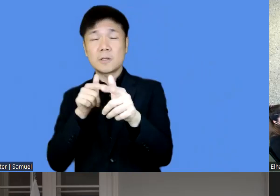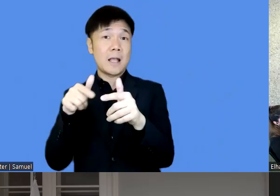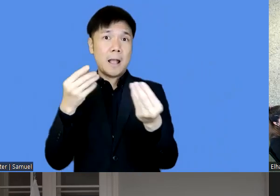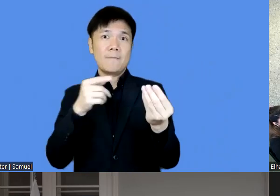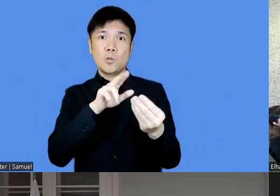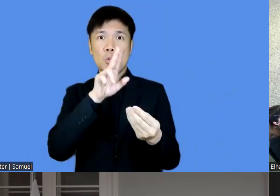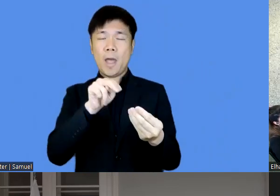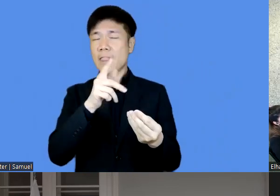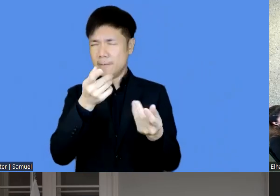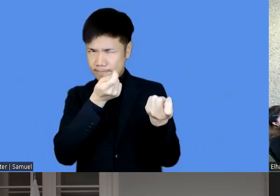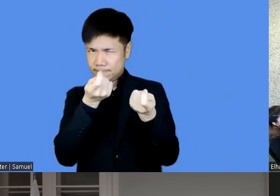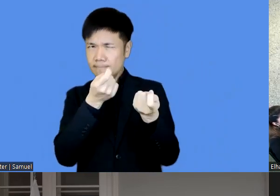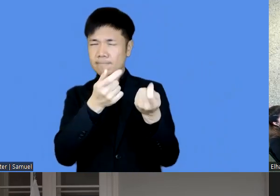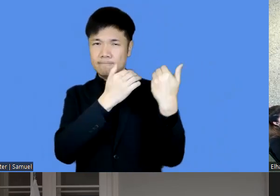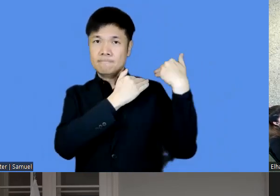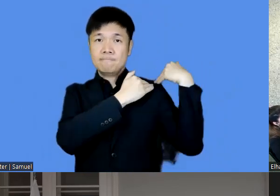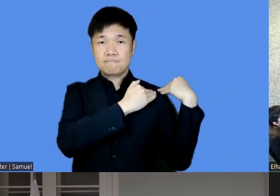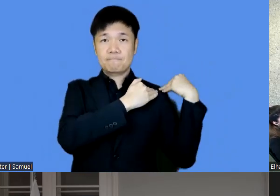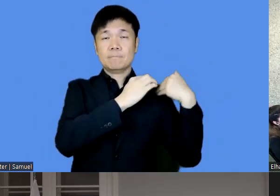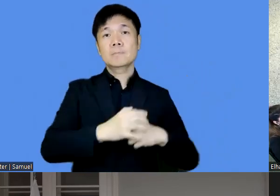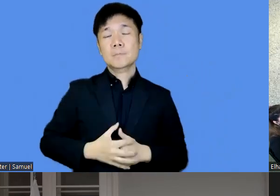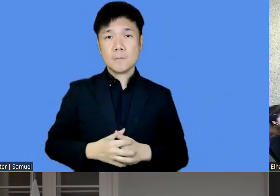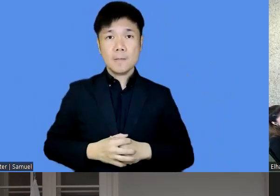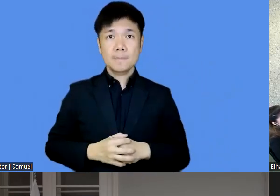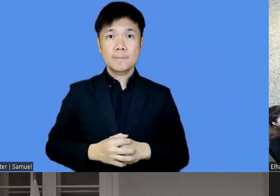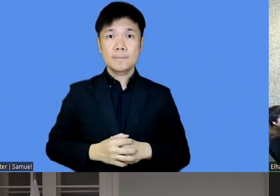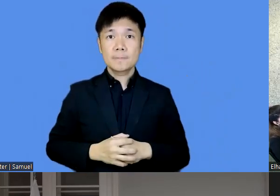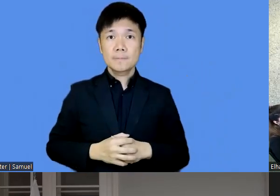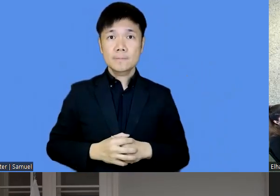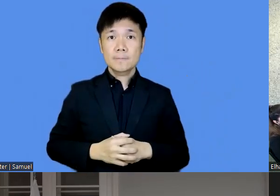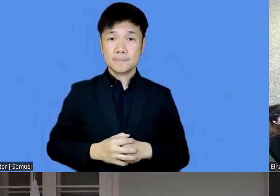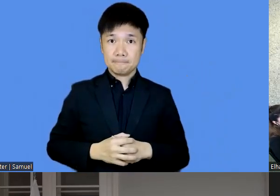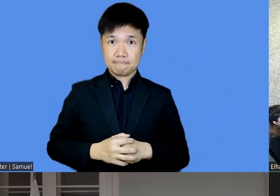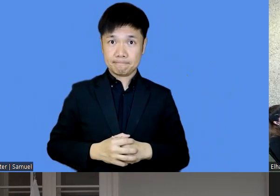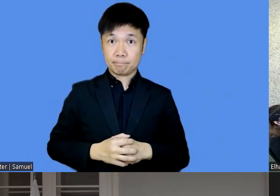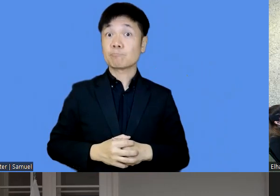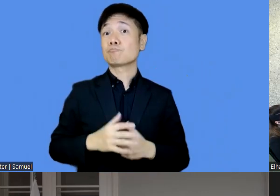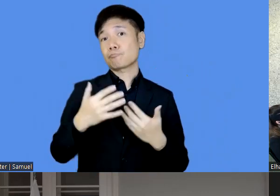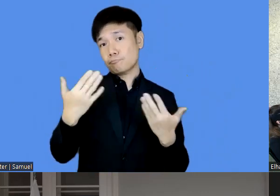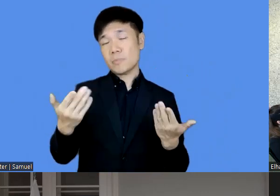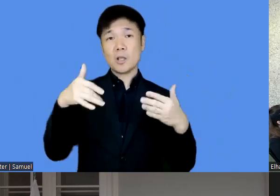Unfortunately, today has fallen to the U.N. public holiday and also colleagues in the